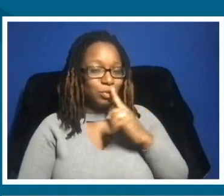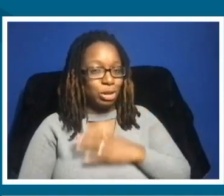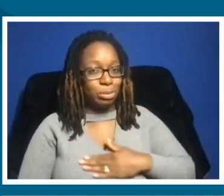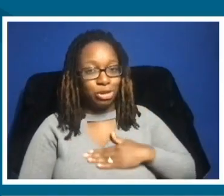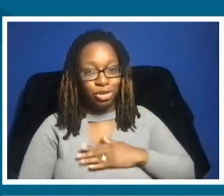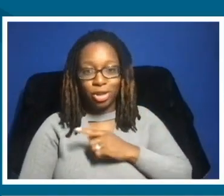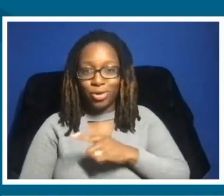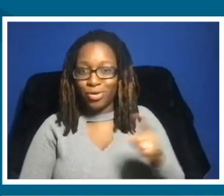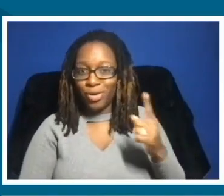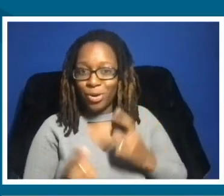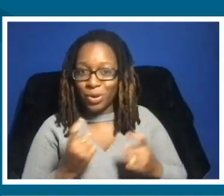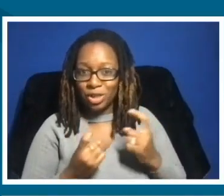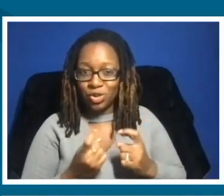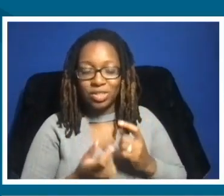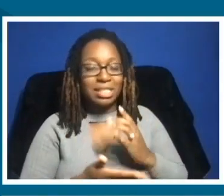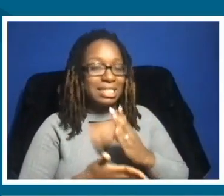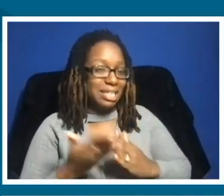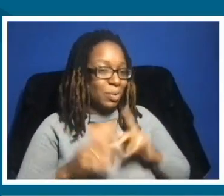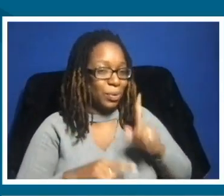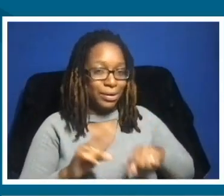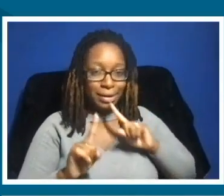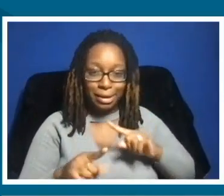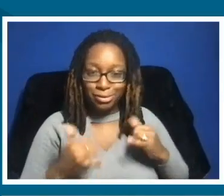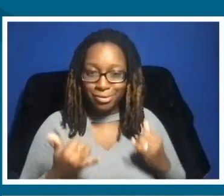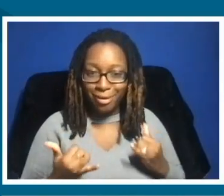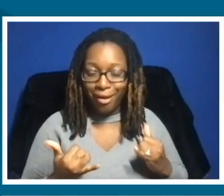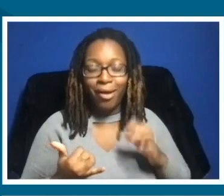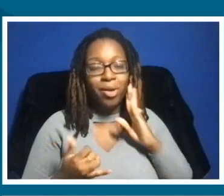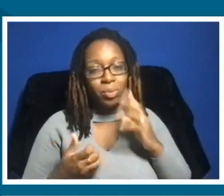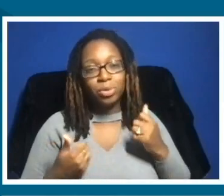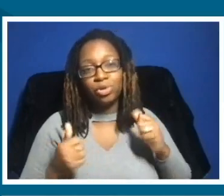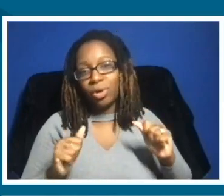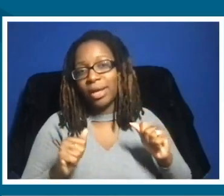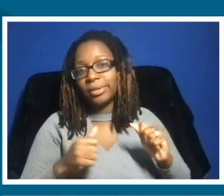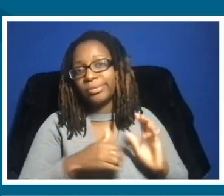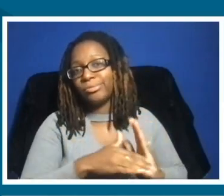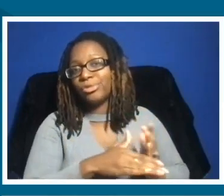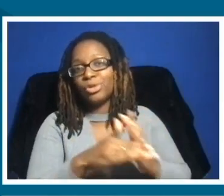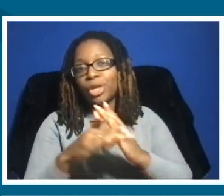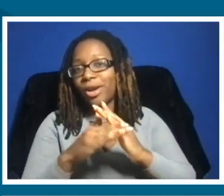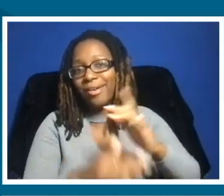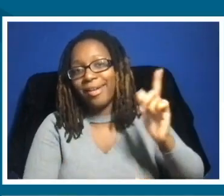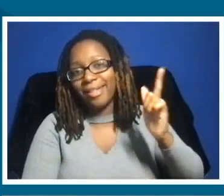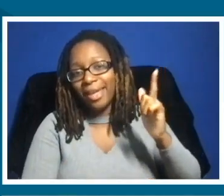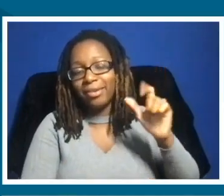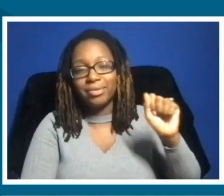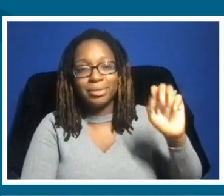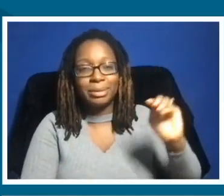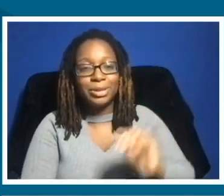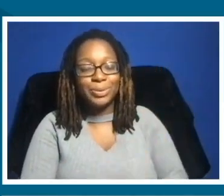them that we can't get to right now we'll try to share answers um later via